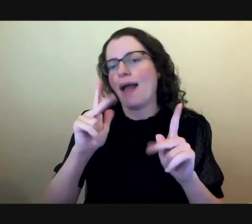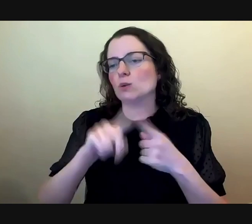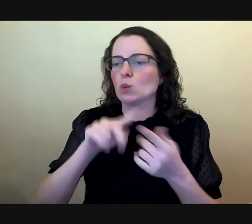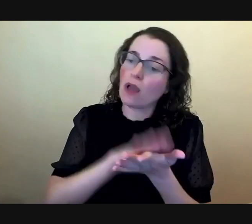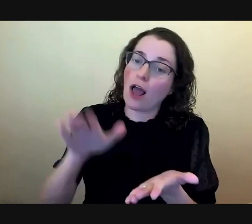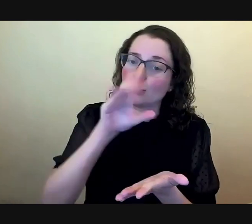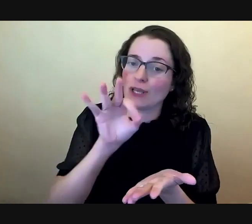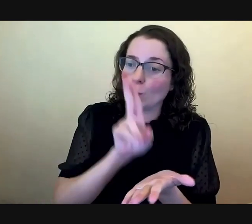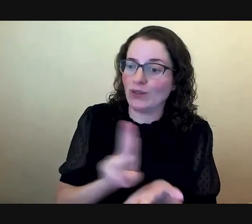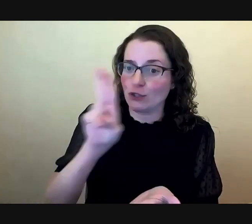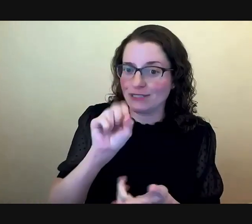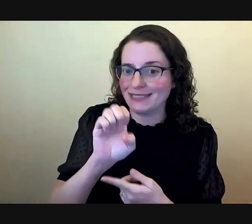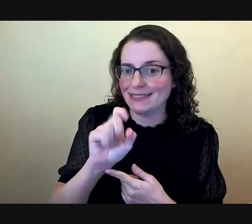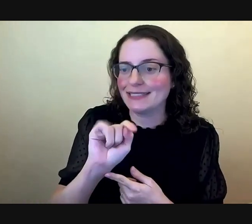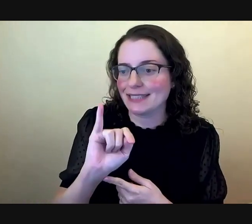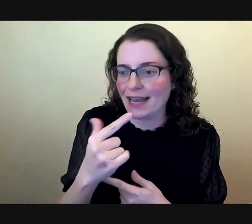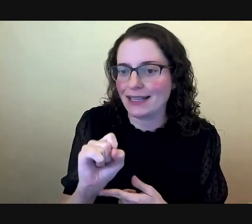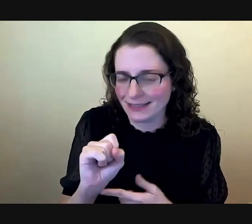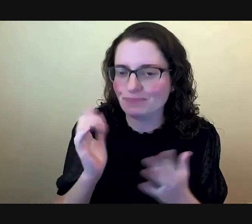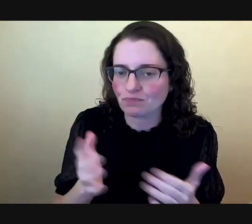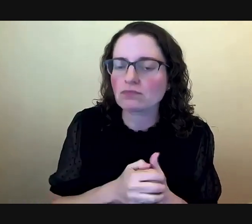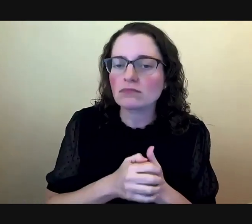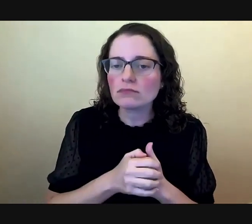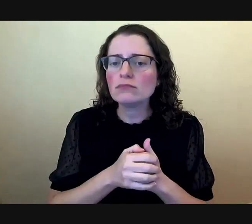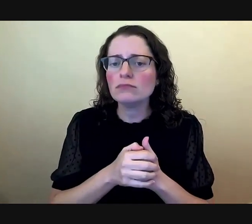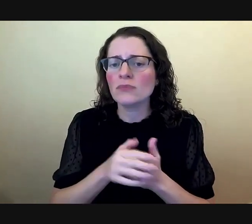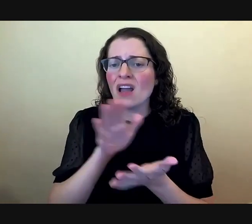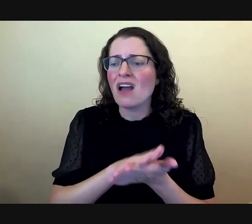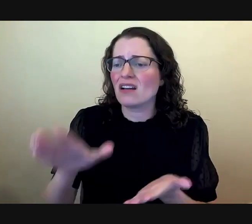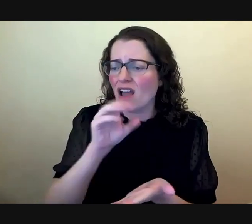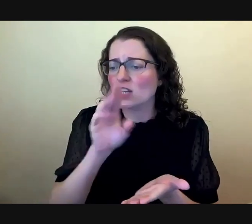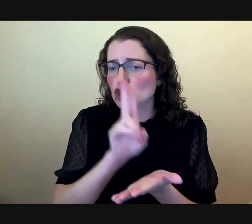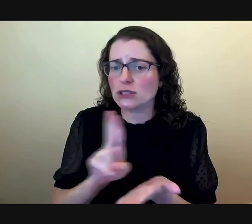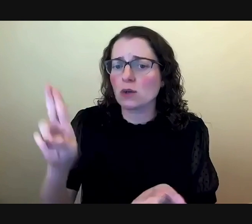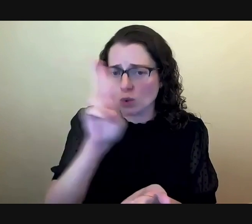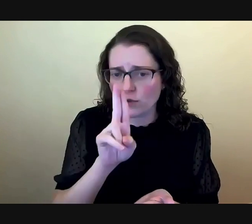So back to colleges and universities' settings.